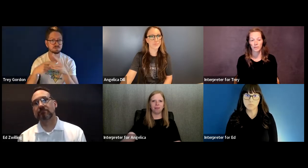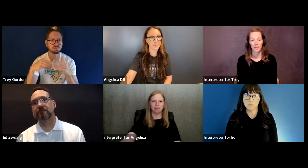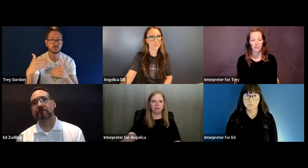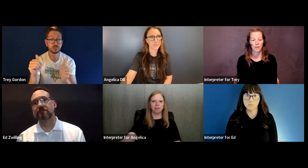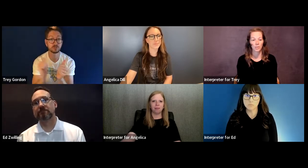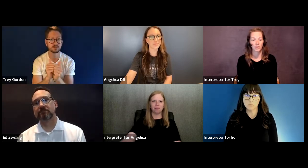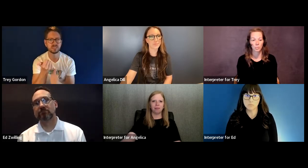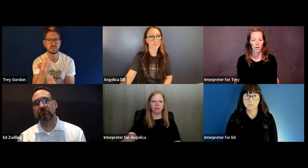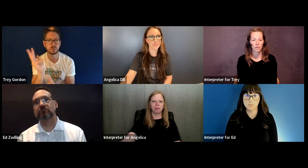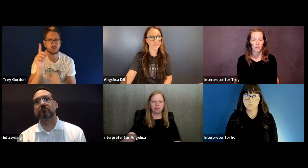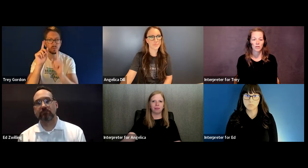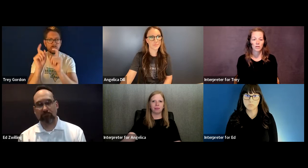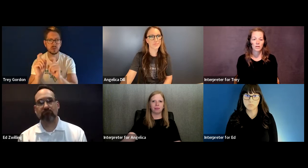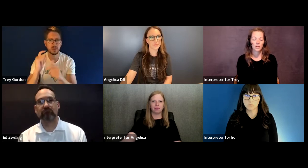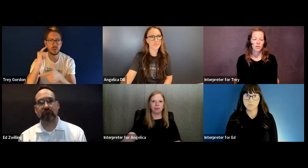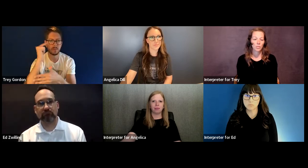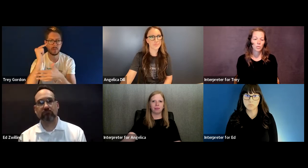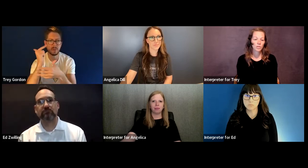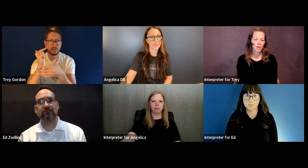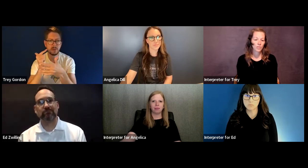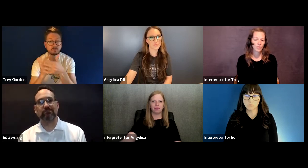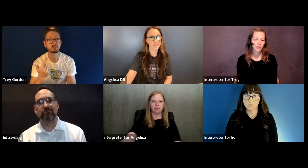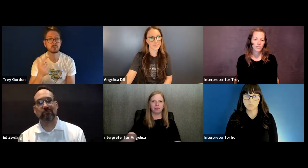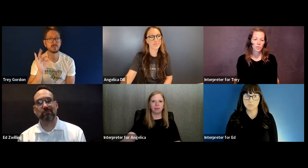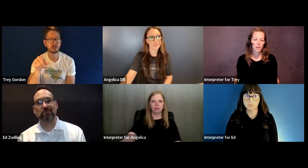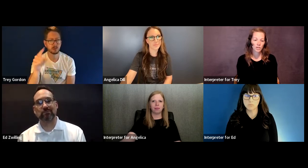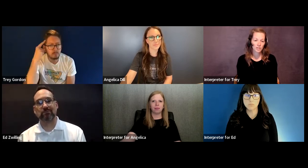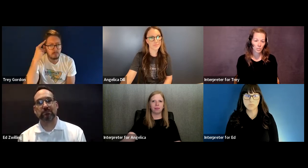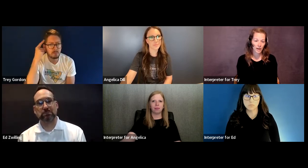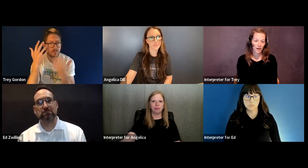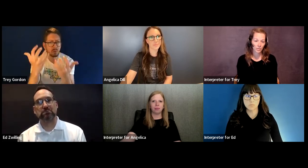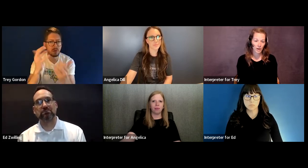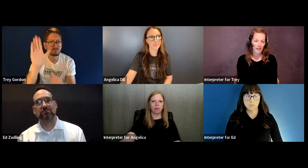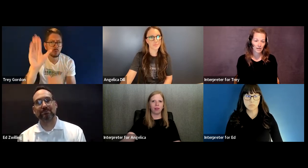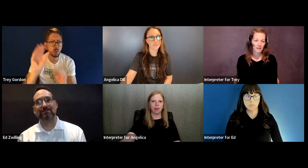to answer that way as well so we'll start off with a few questions that we have ready